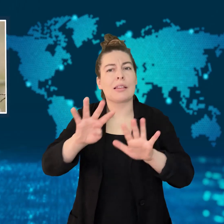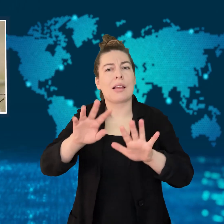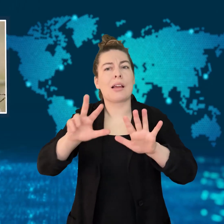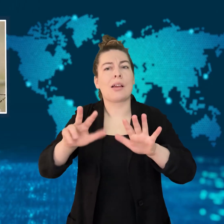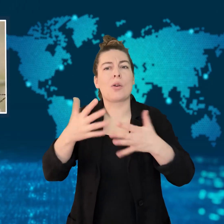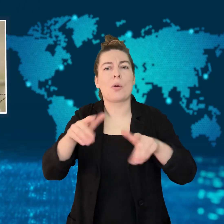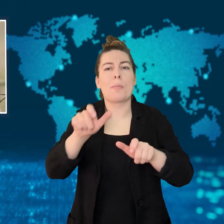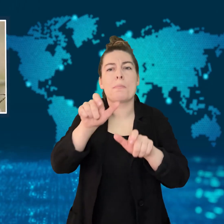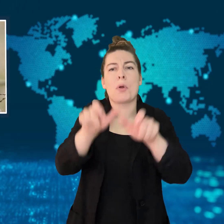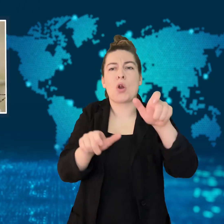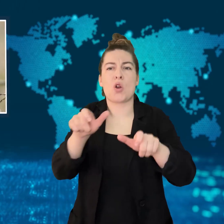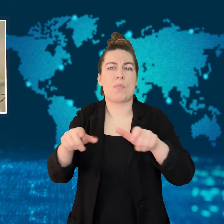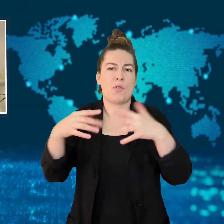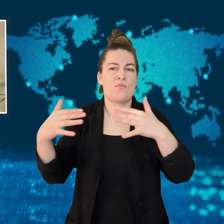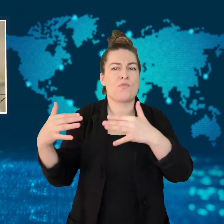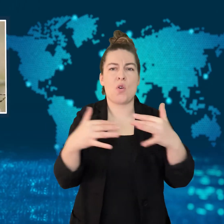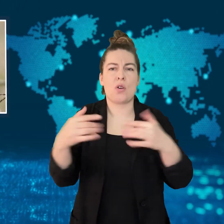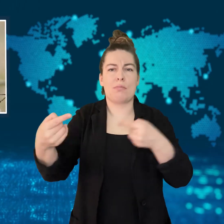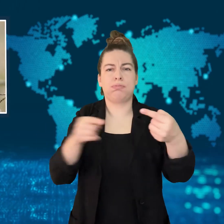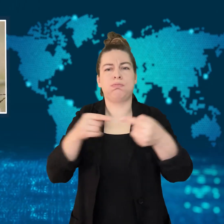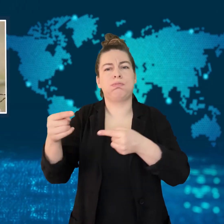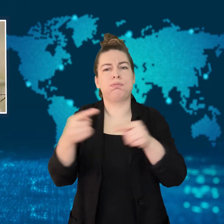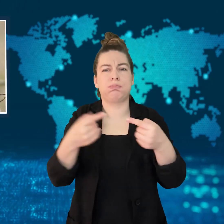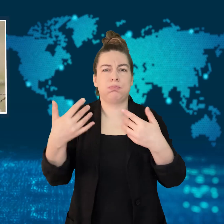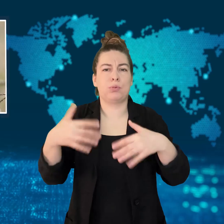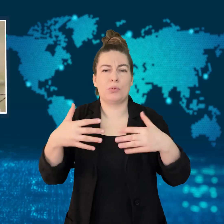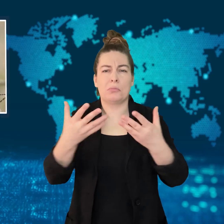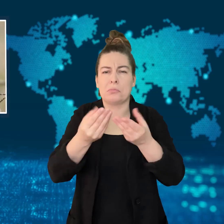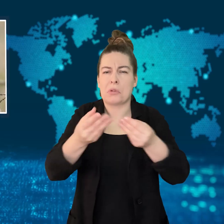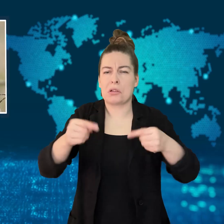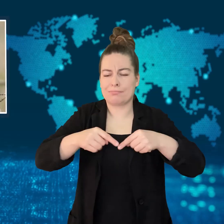Despite the civil war ending in 1998,